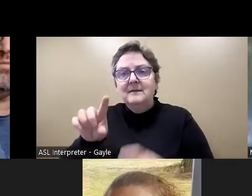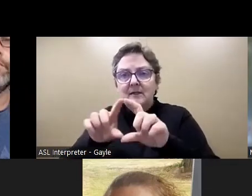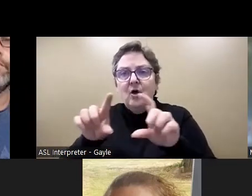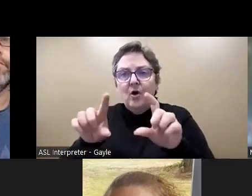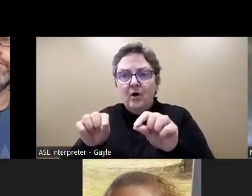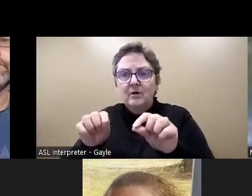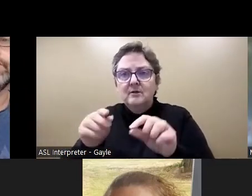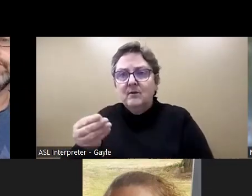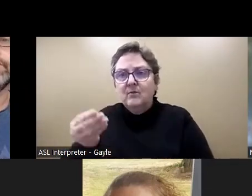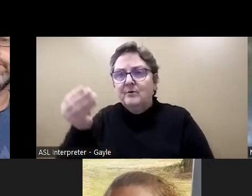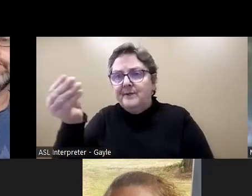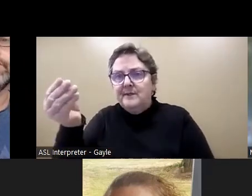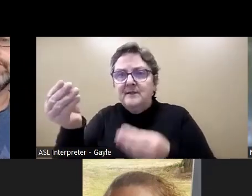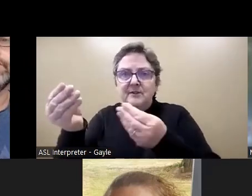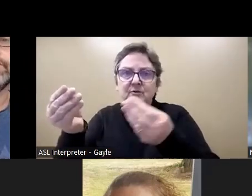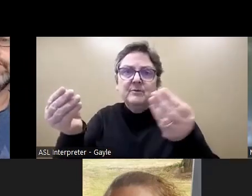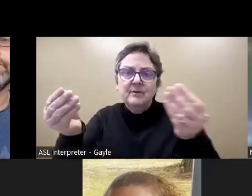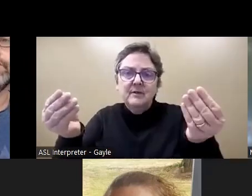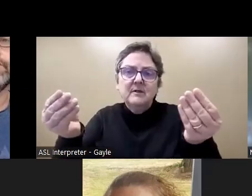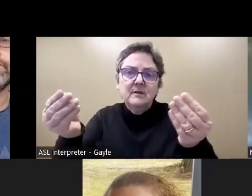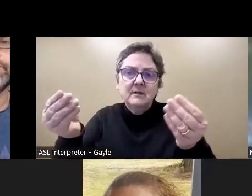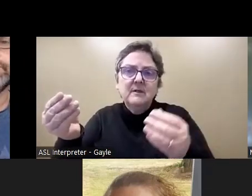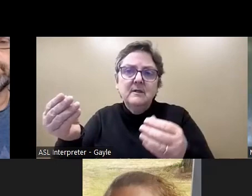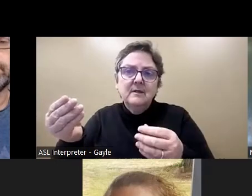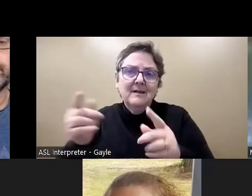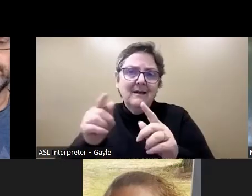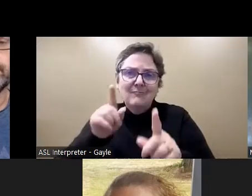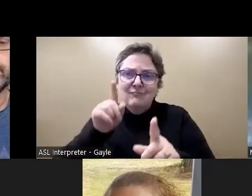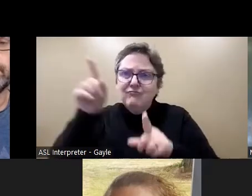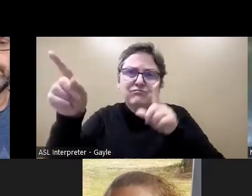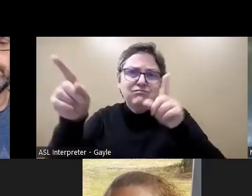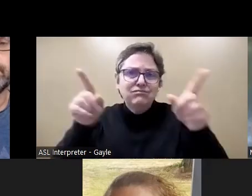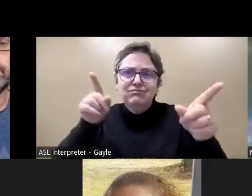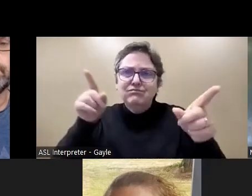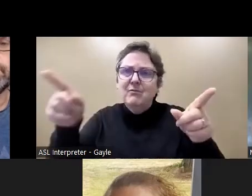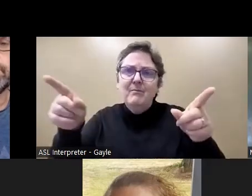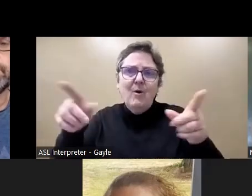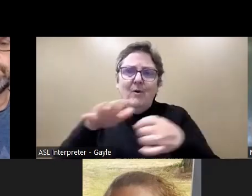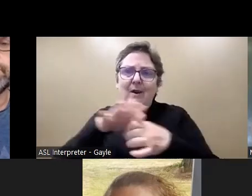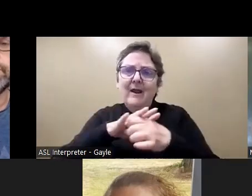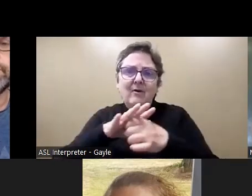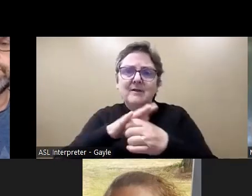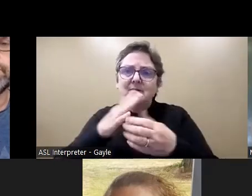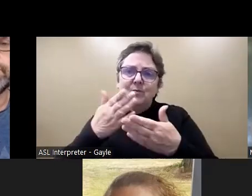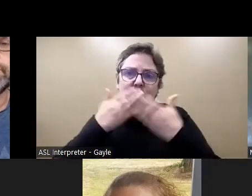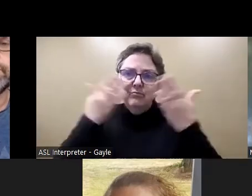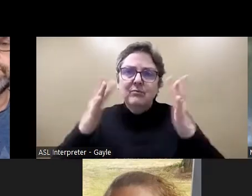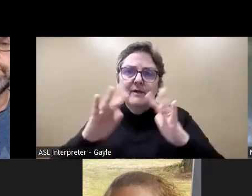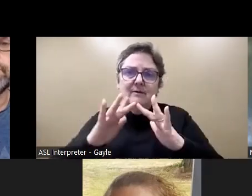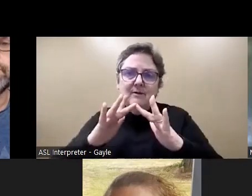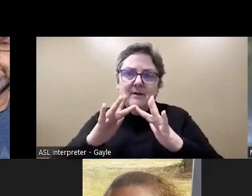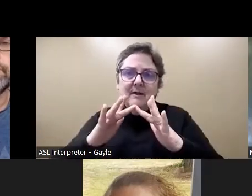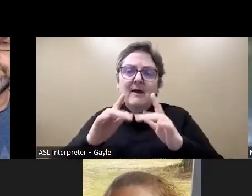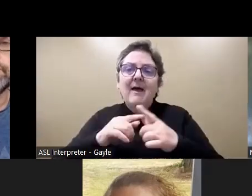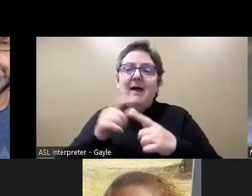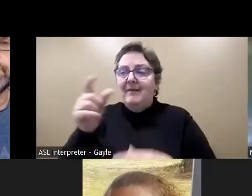truly distributed in remote regions. And those can be loaded onto smart phones.